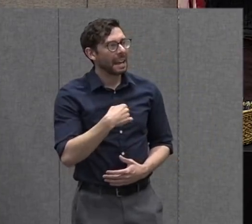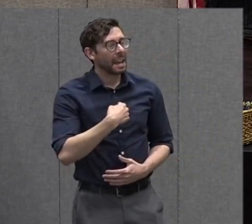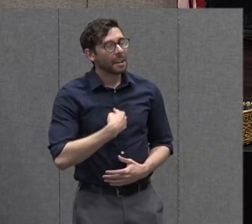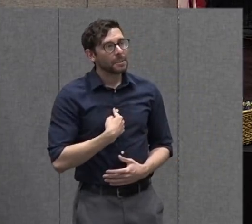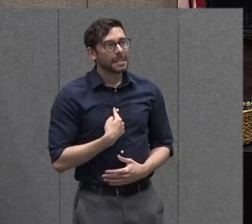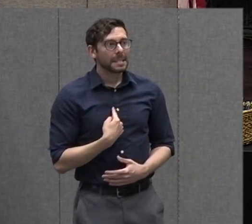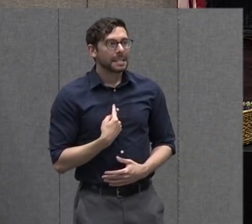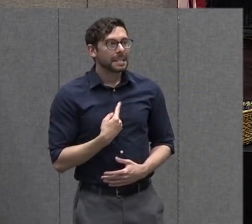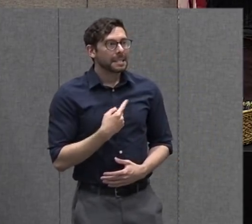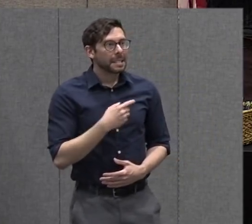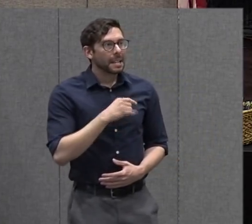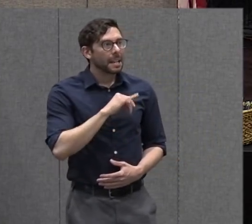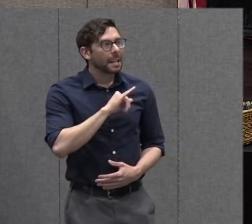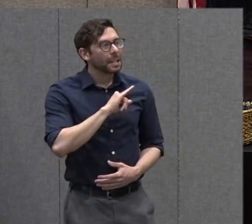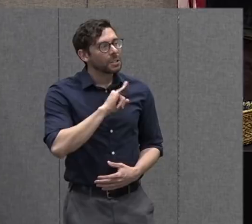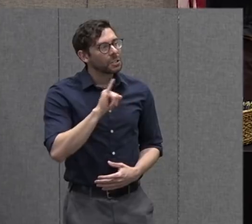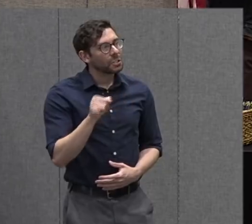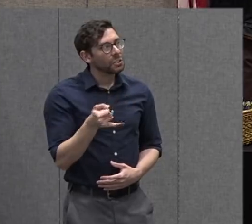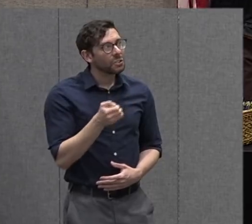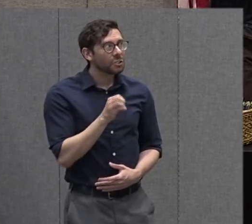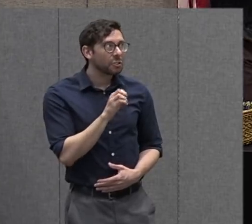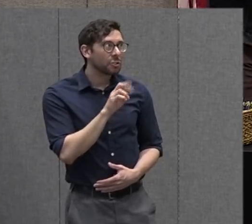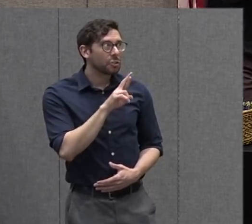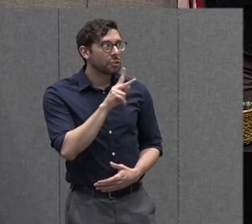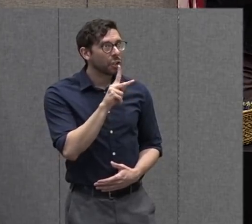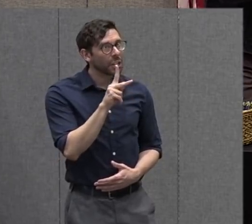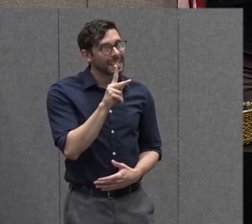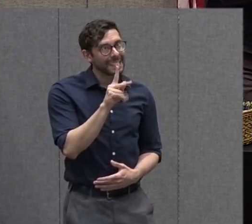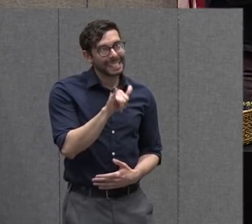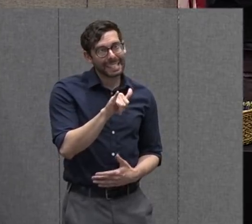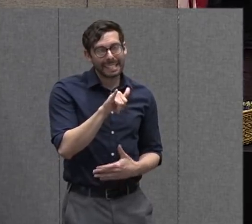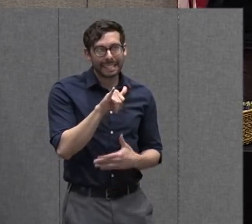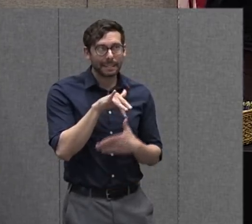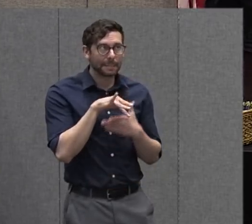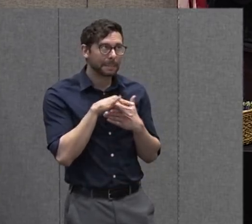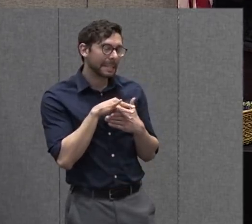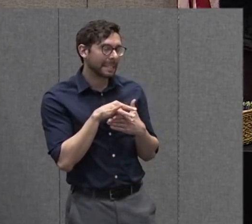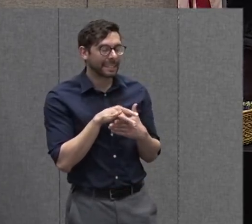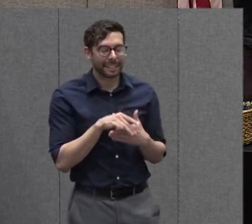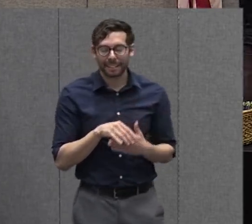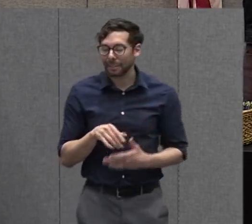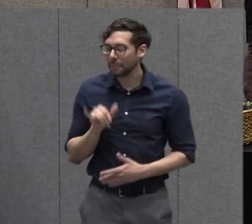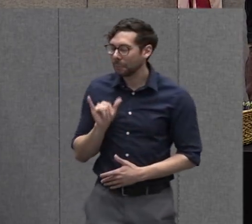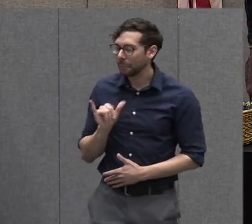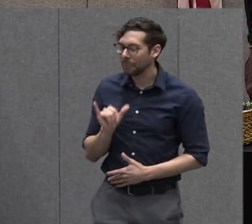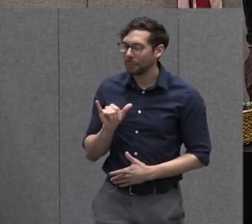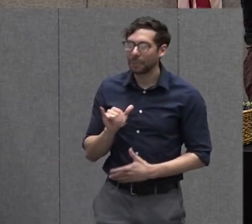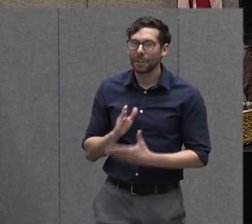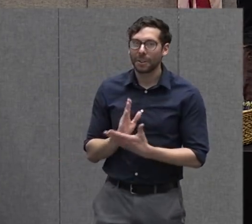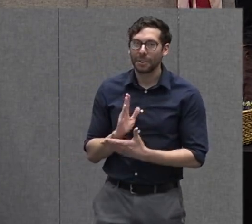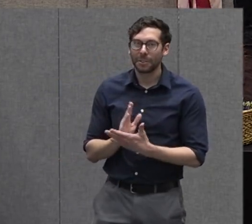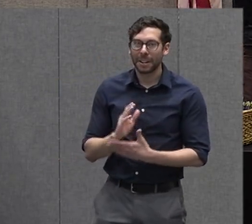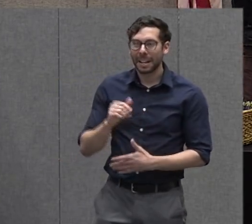[Miss Martindale] A jerky meat, okay. [Mr. R] jerky meat, yeah. [Miss Martindale] Alright, Mr. R. [Mr. R] Hey, so, coffee talk and we haven't even coffee.